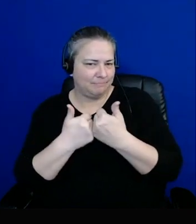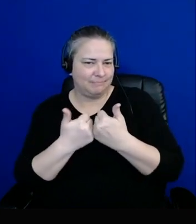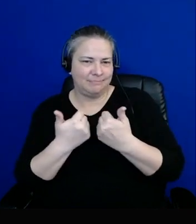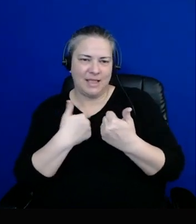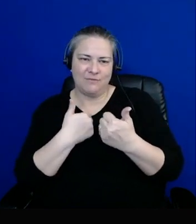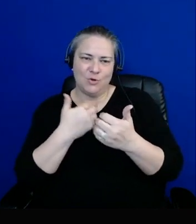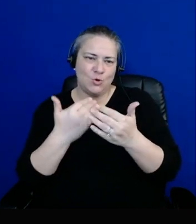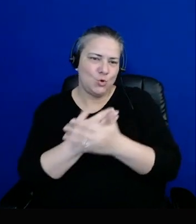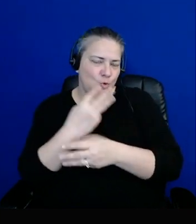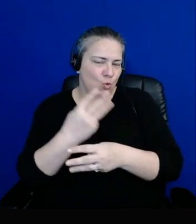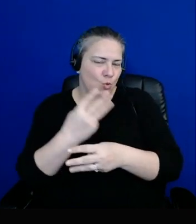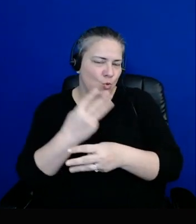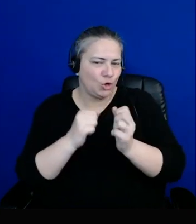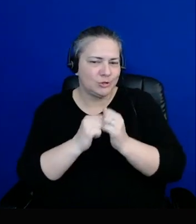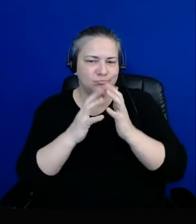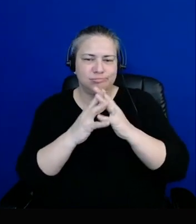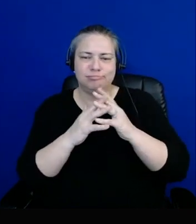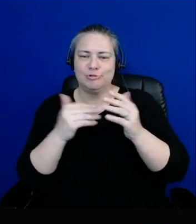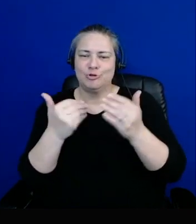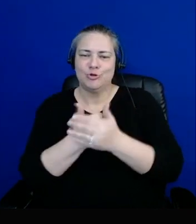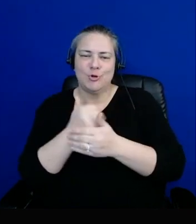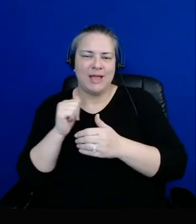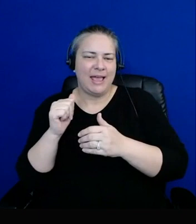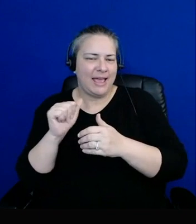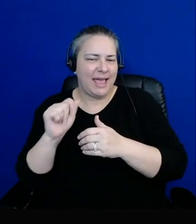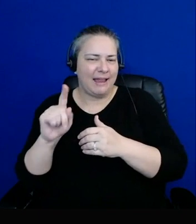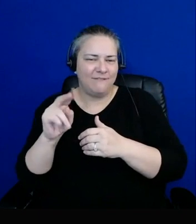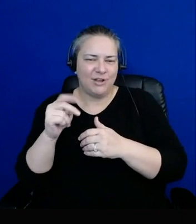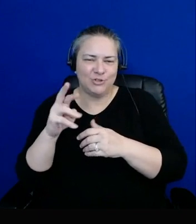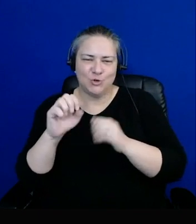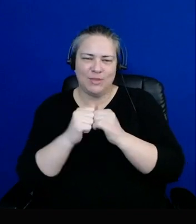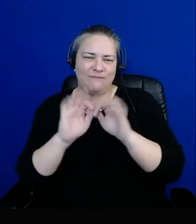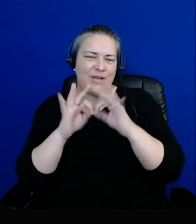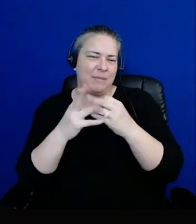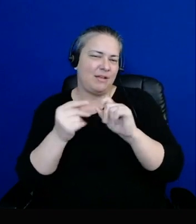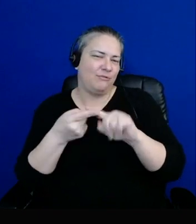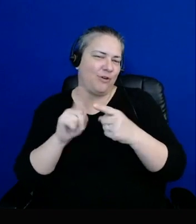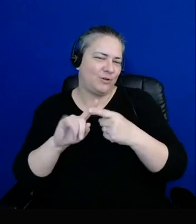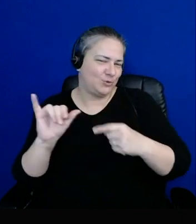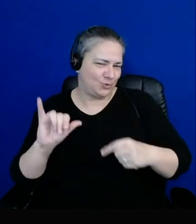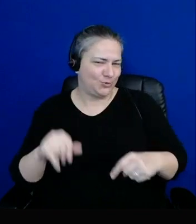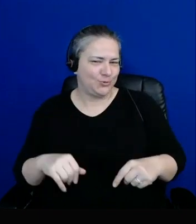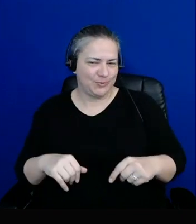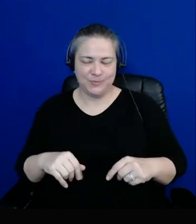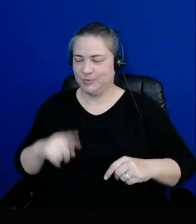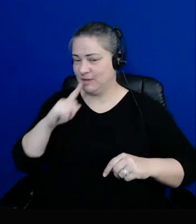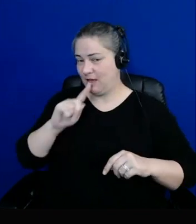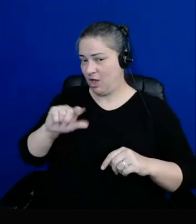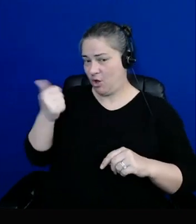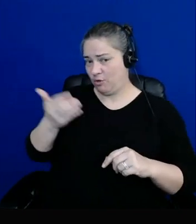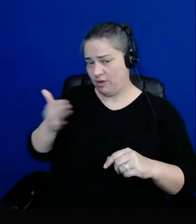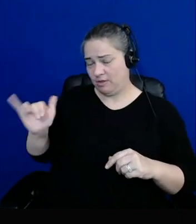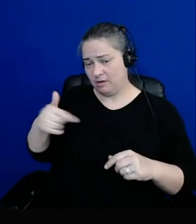on adventures and have a lot of fun times with family and friends. The other thing I'll say that I think is really